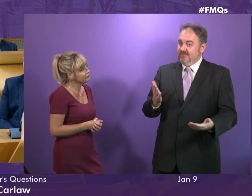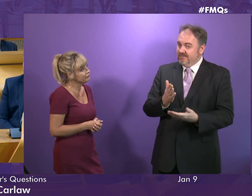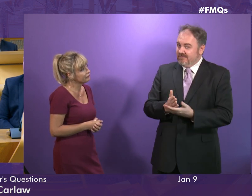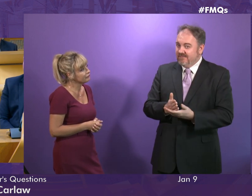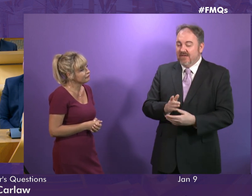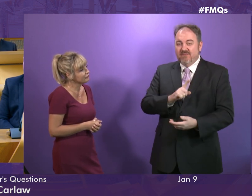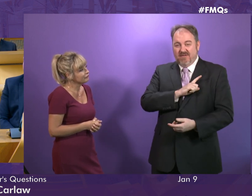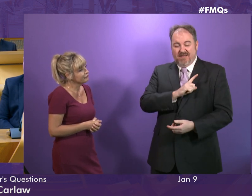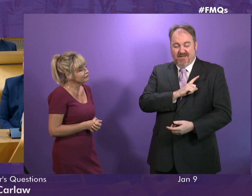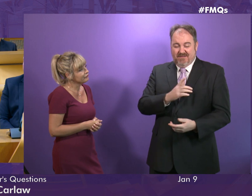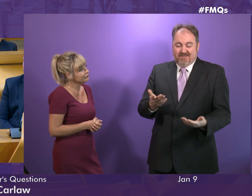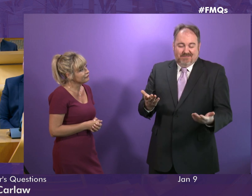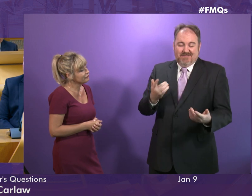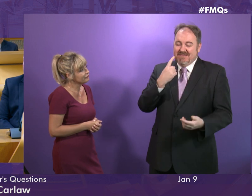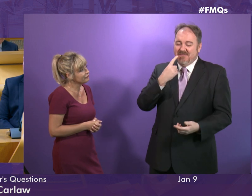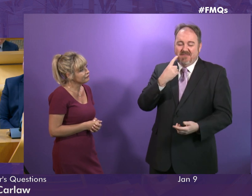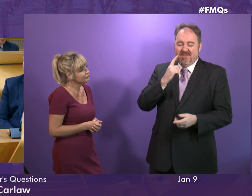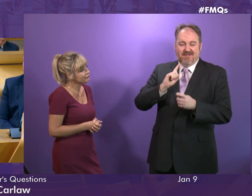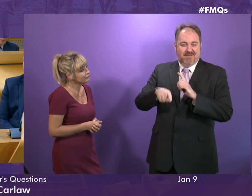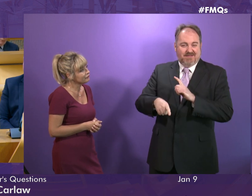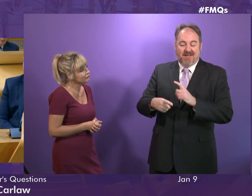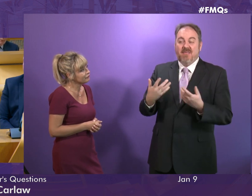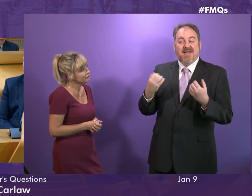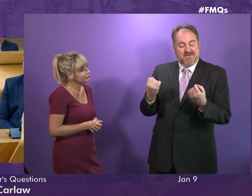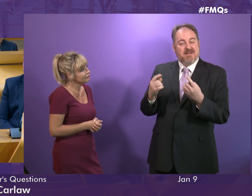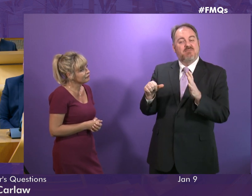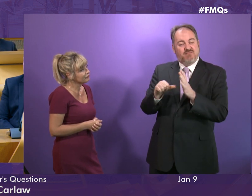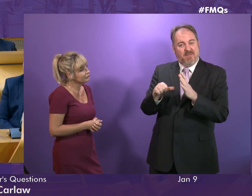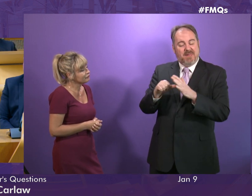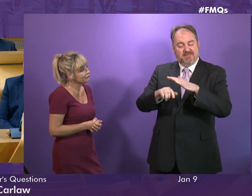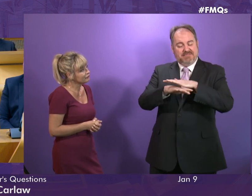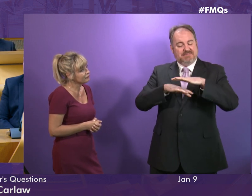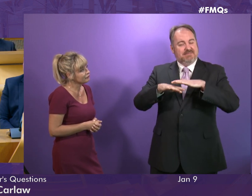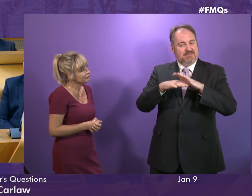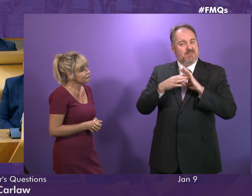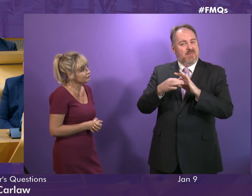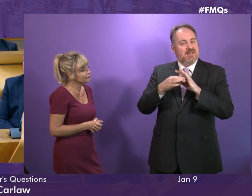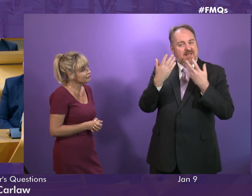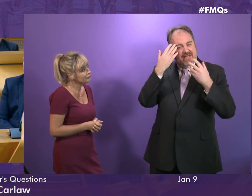The issue is simple. Clearly, there is something wrong with our education system. Parents know